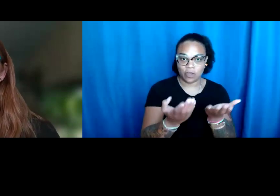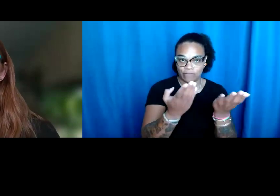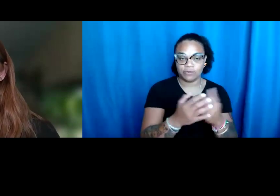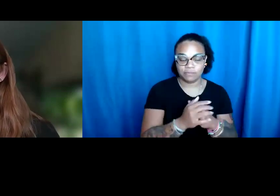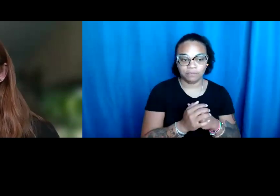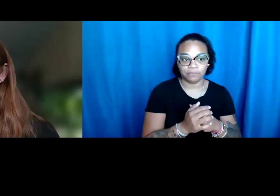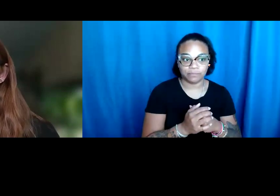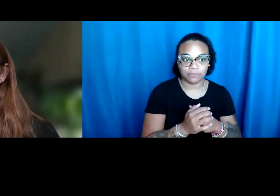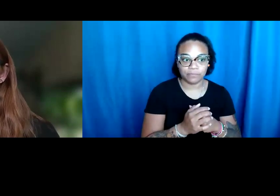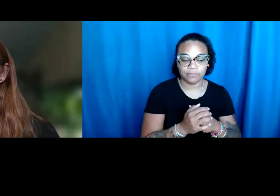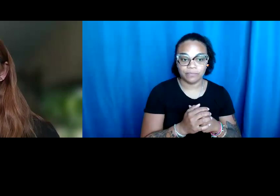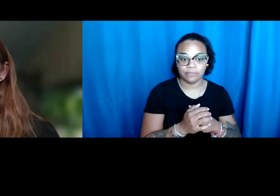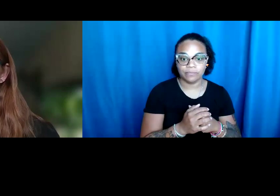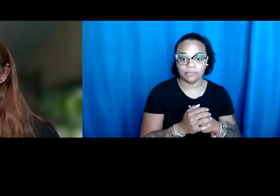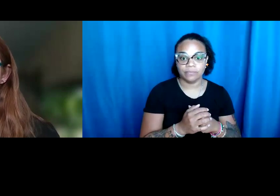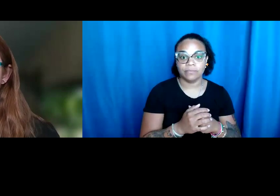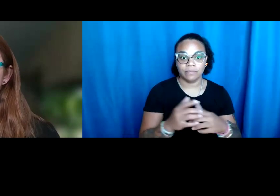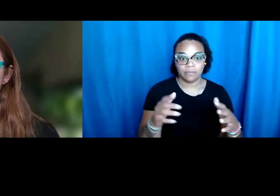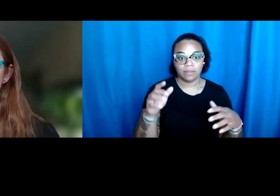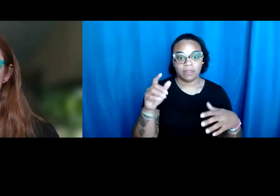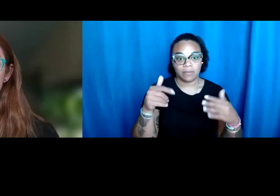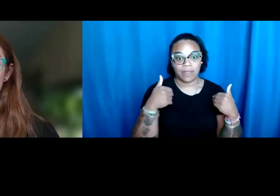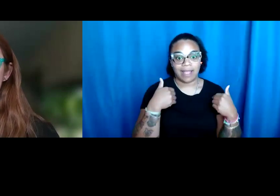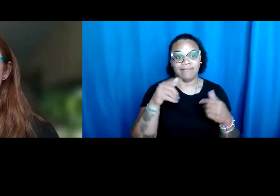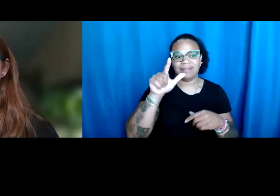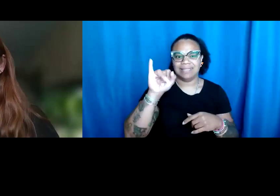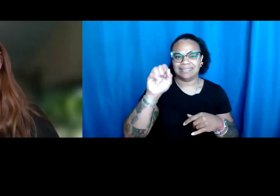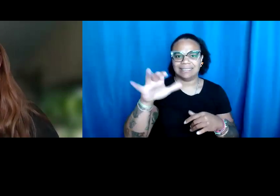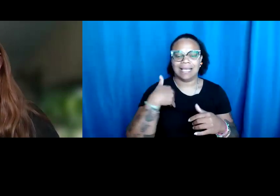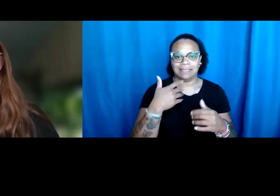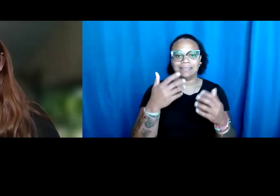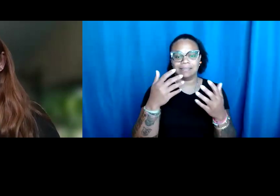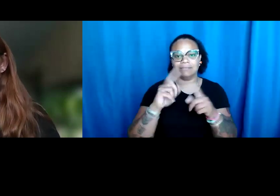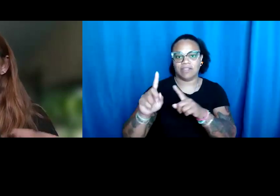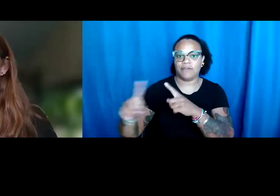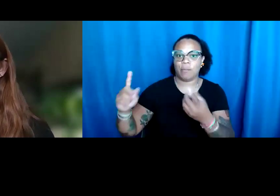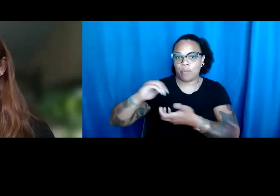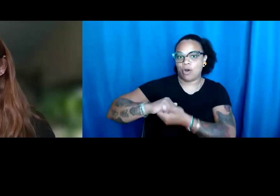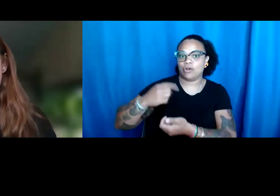So LISC has a number of partners that we have sourced specifically for the type of businesses